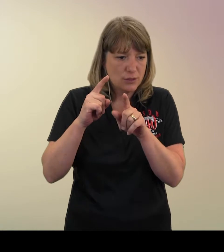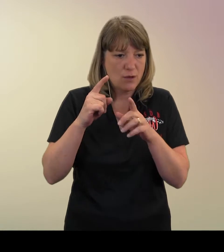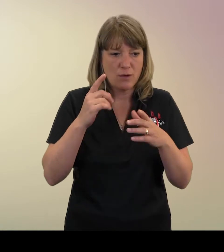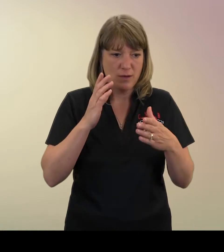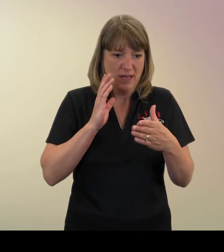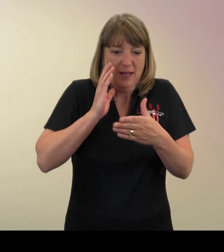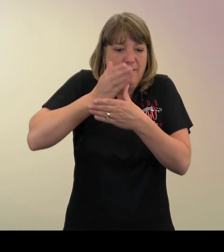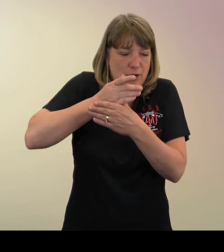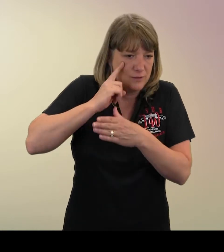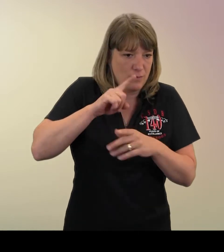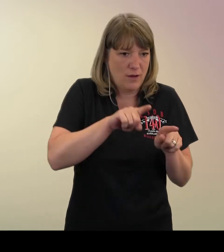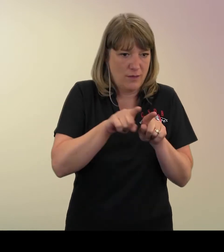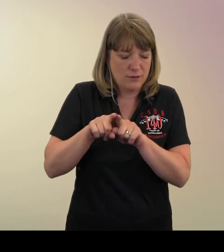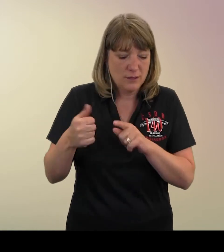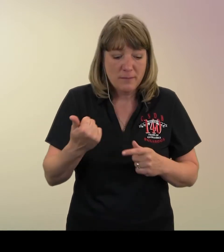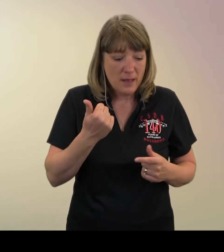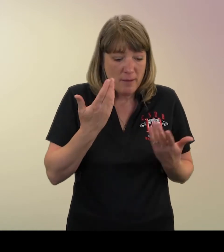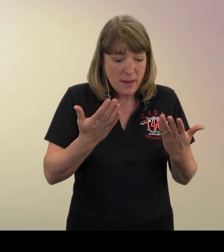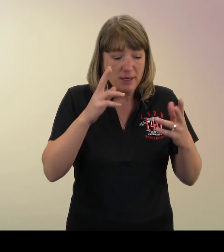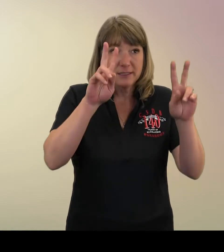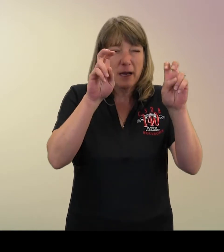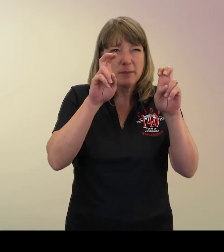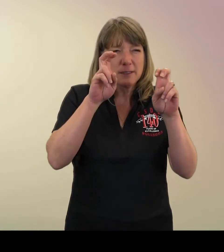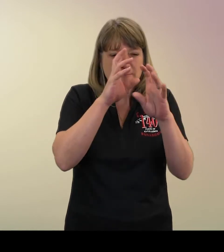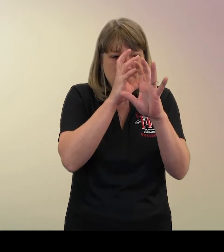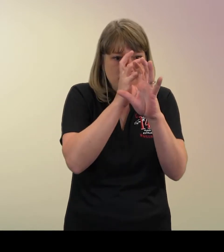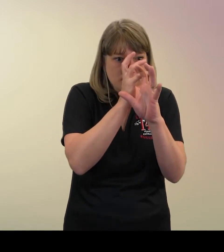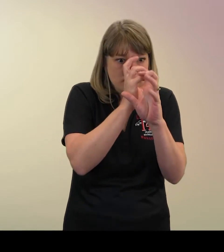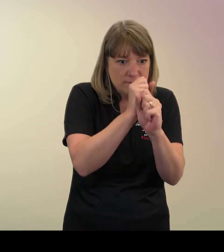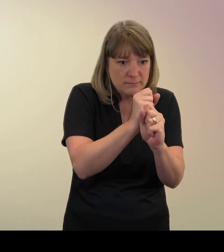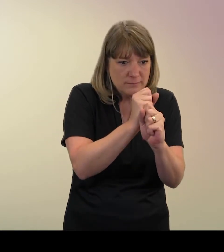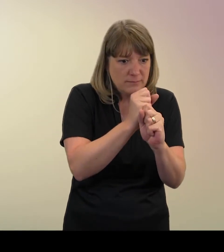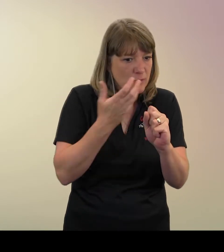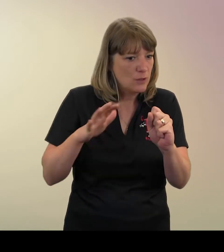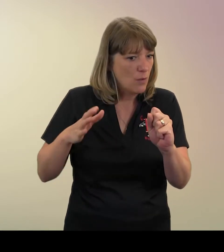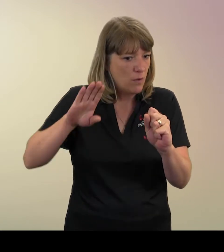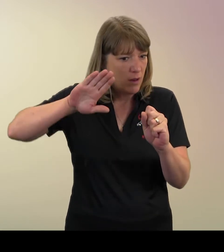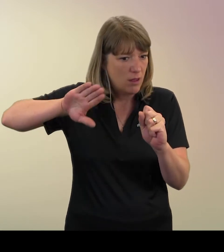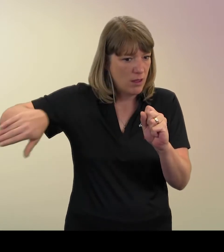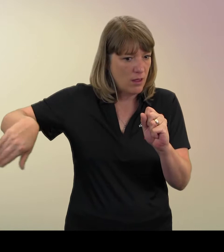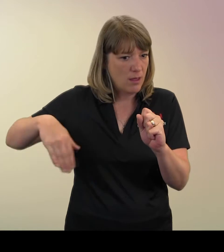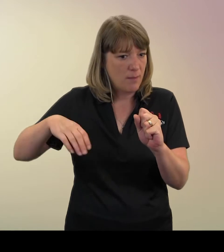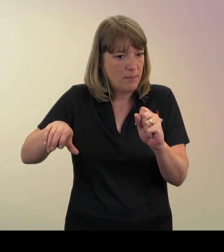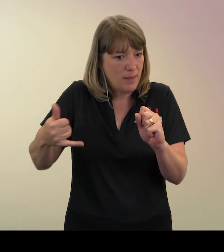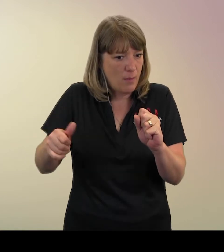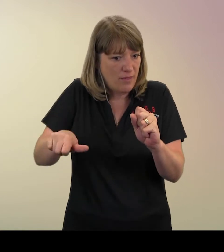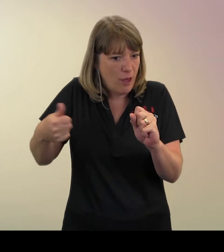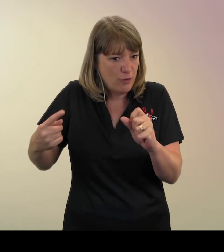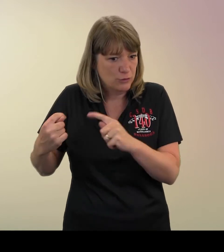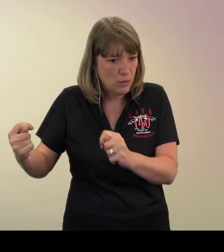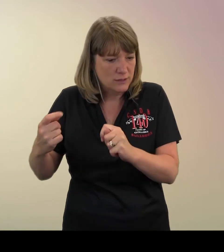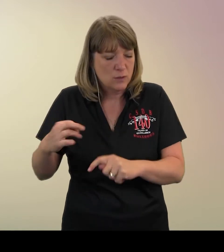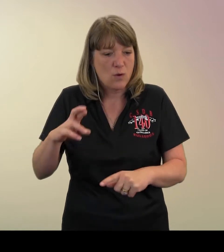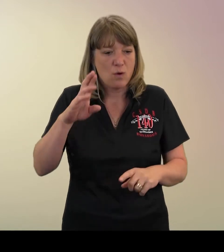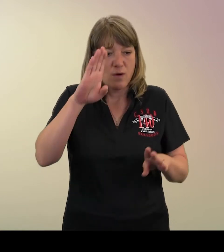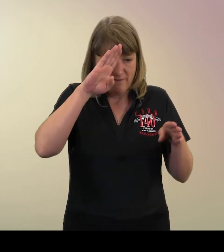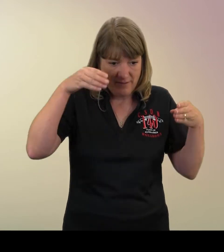and it interferes. It might be that they are interested in that topic to the exclusion of playing with other types